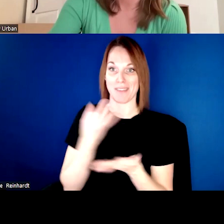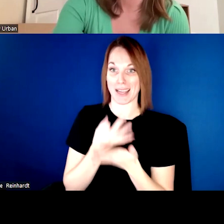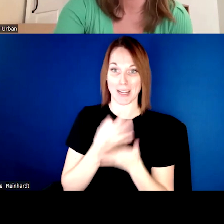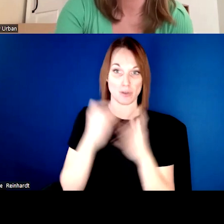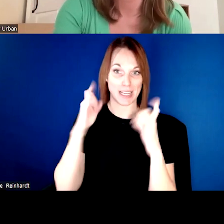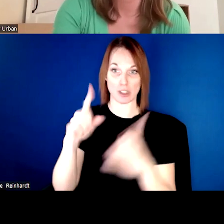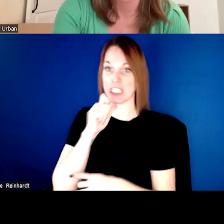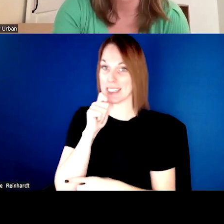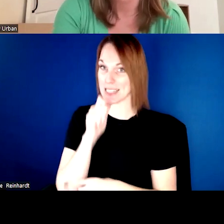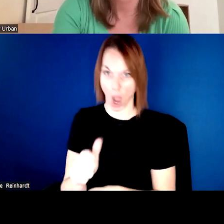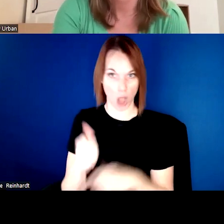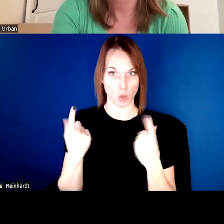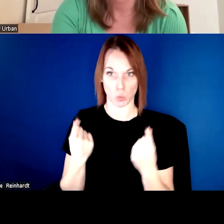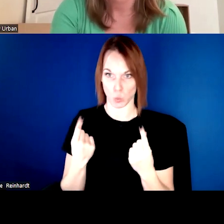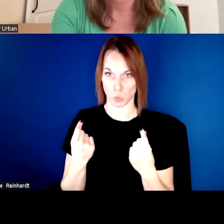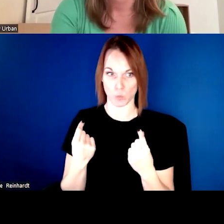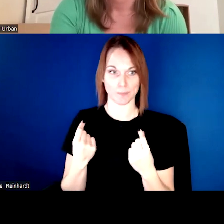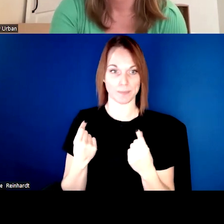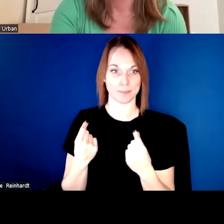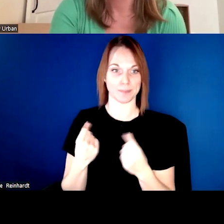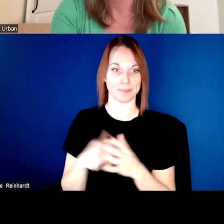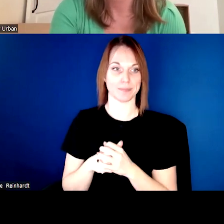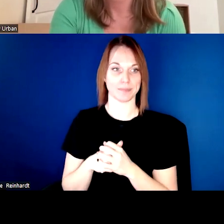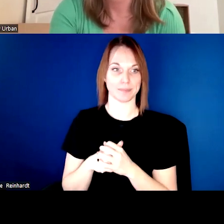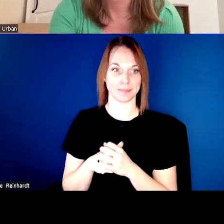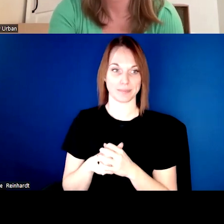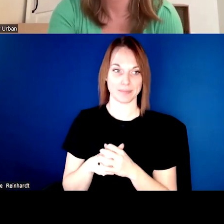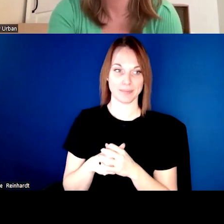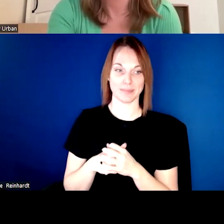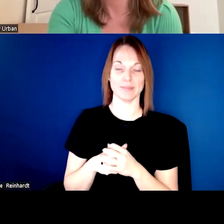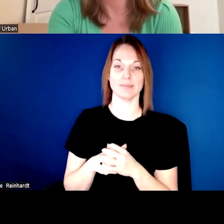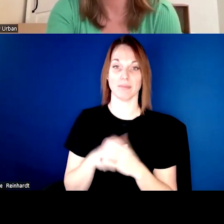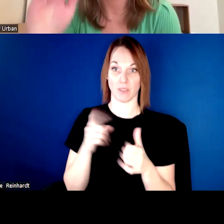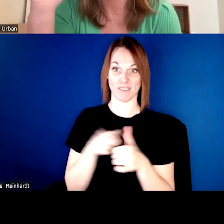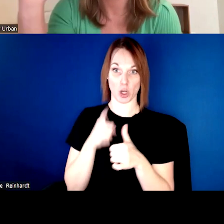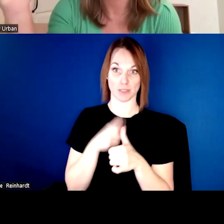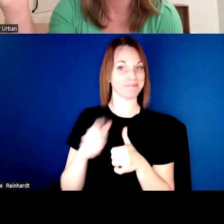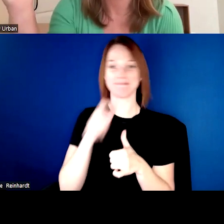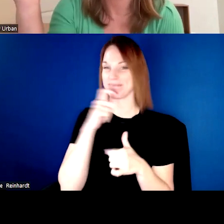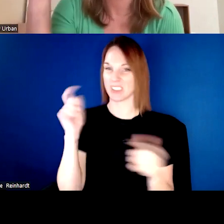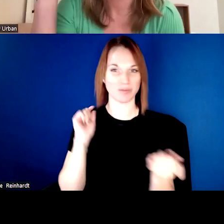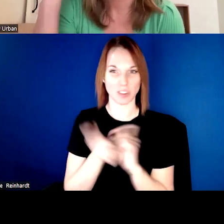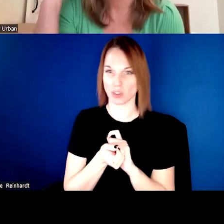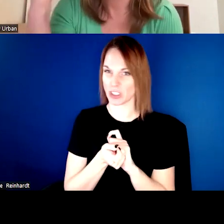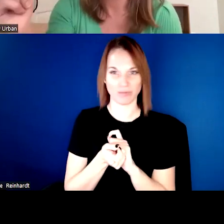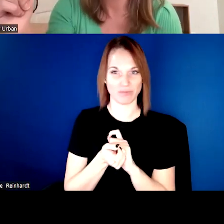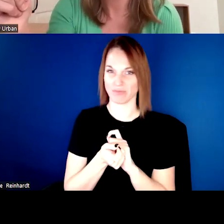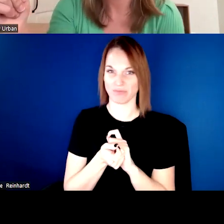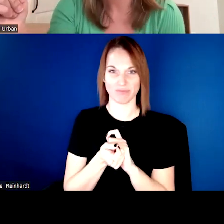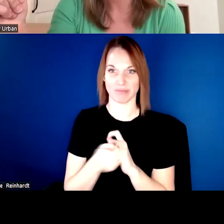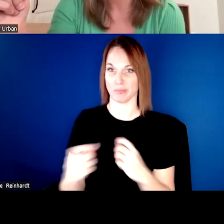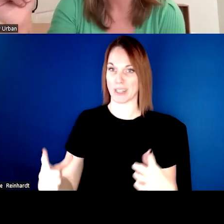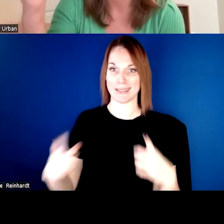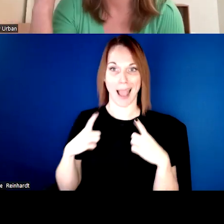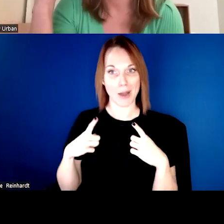does not change. The first thing is it doesn't change any retirement savings